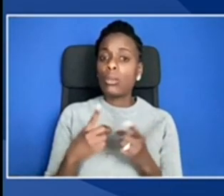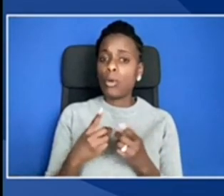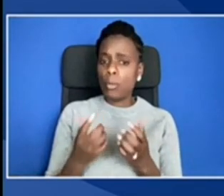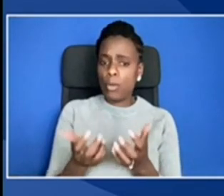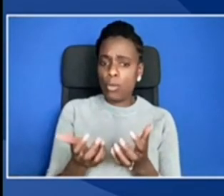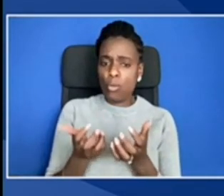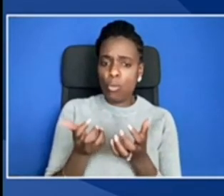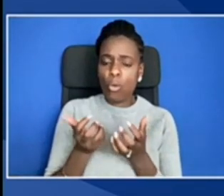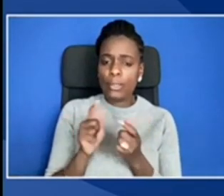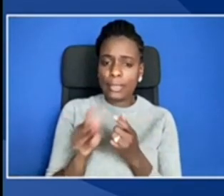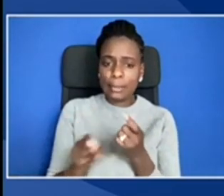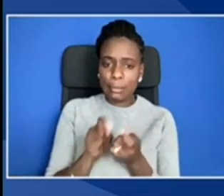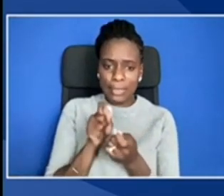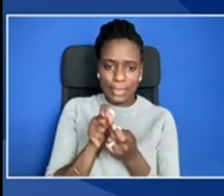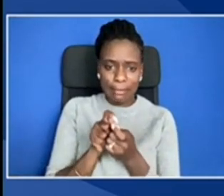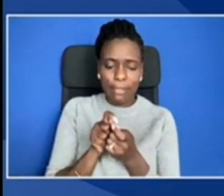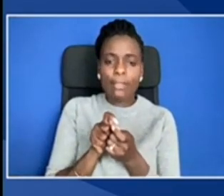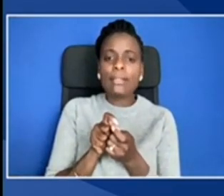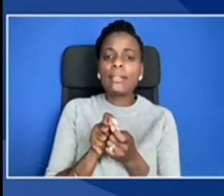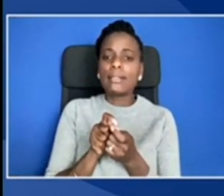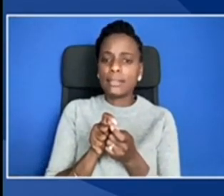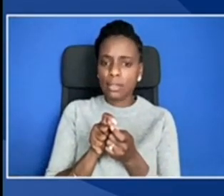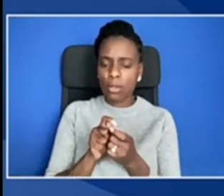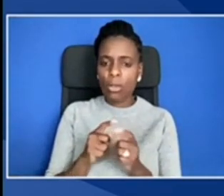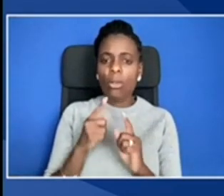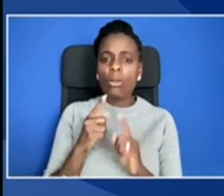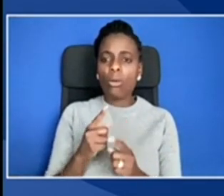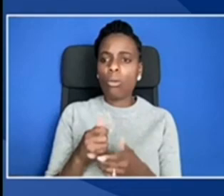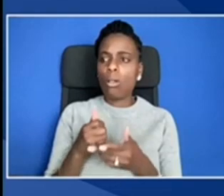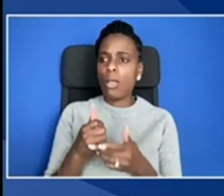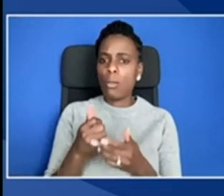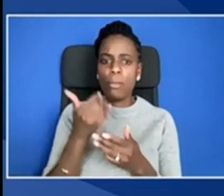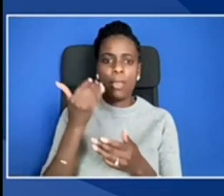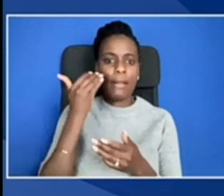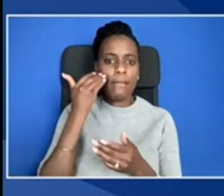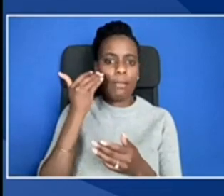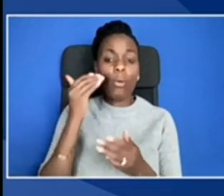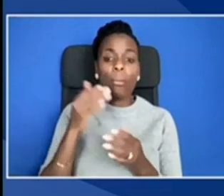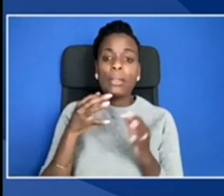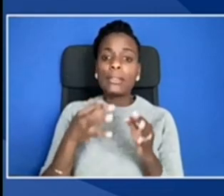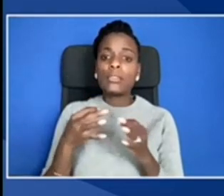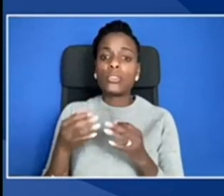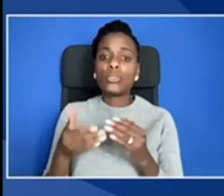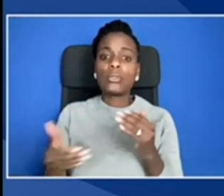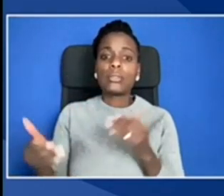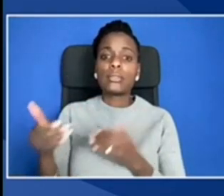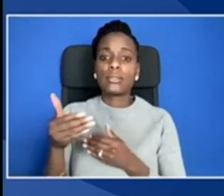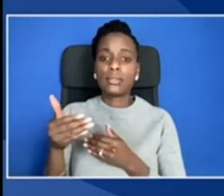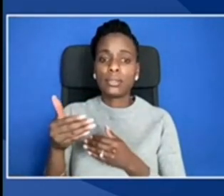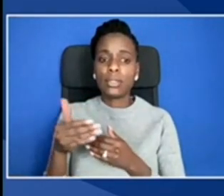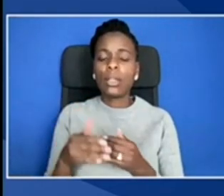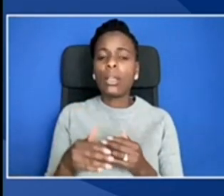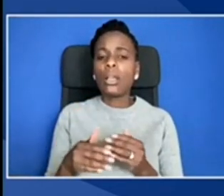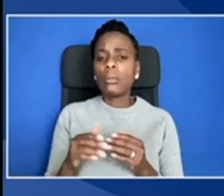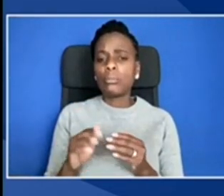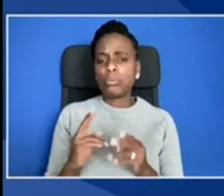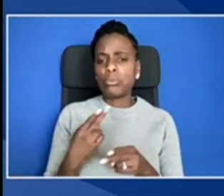specifics to inform its decisions moving forward. Just as a quick administrative note, we're going to be taking a break